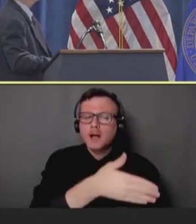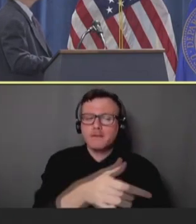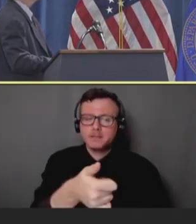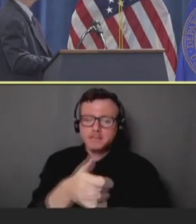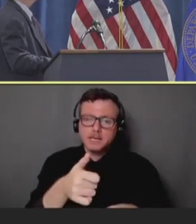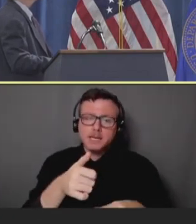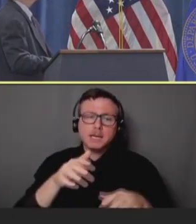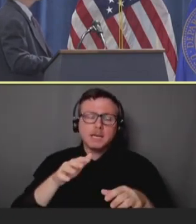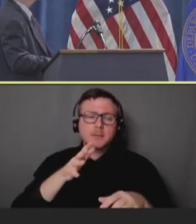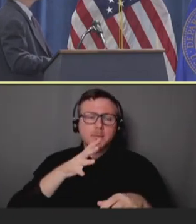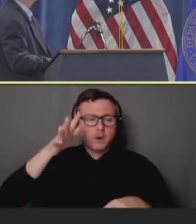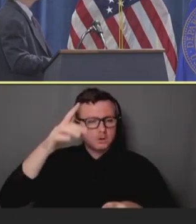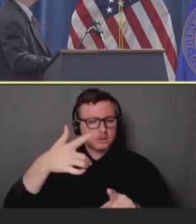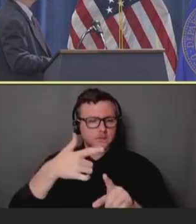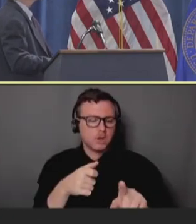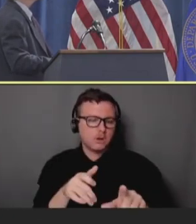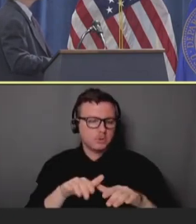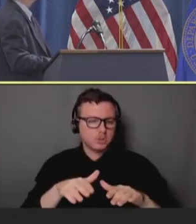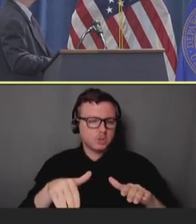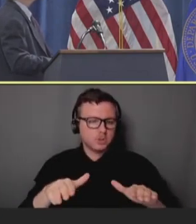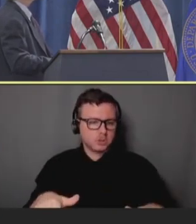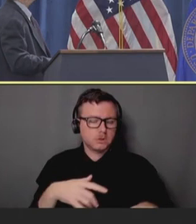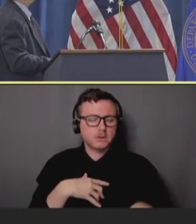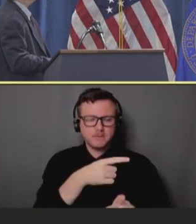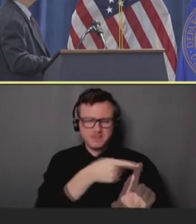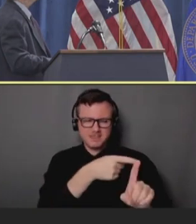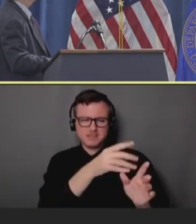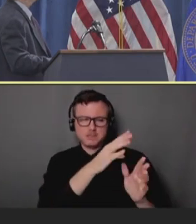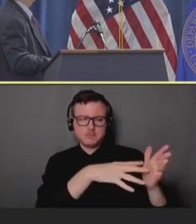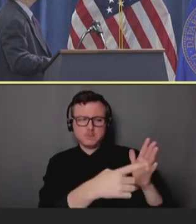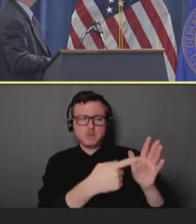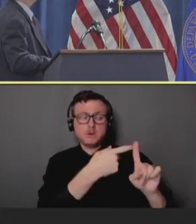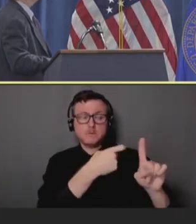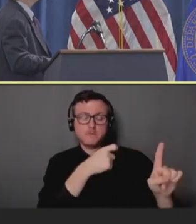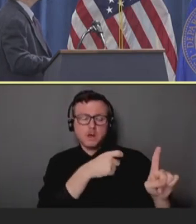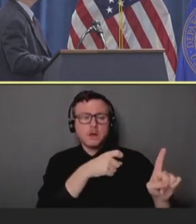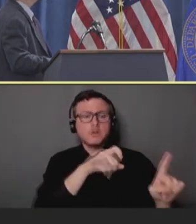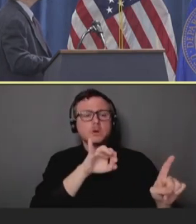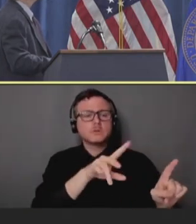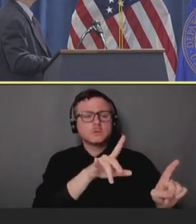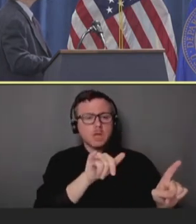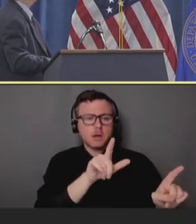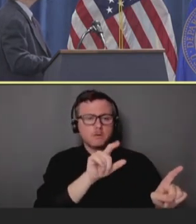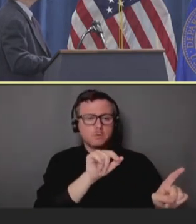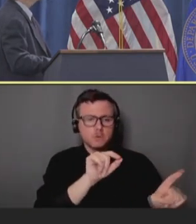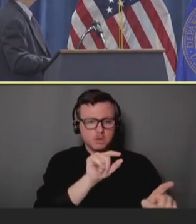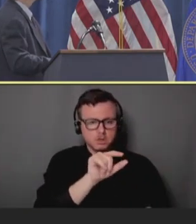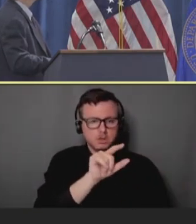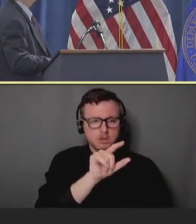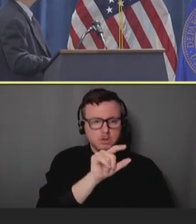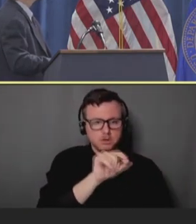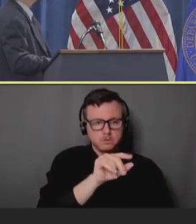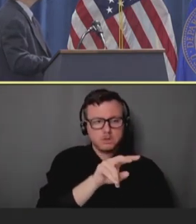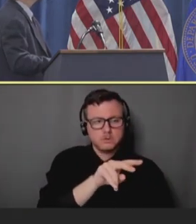this is from July 2002, that the vaccines say they will definitely not vaccinate their